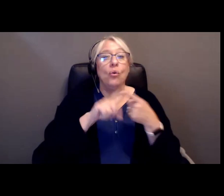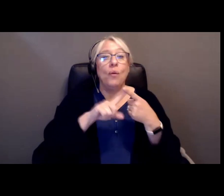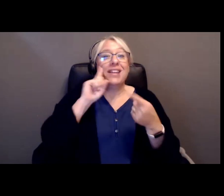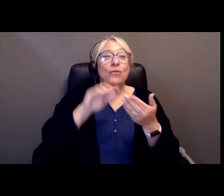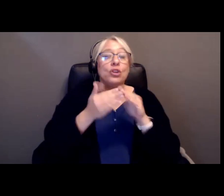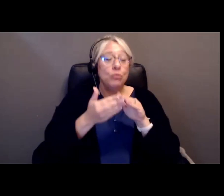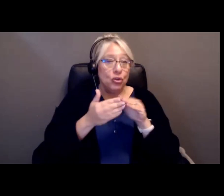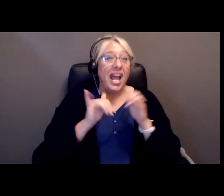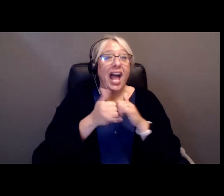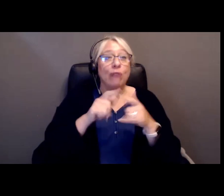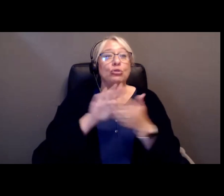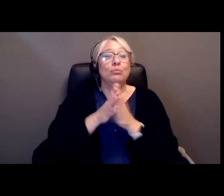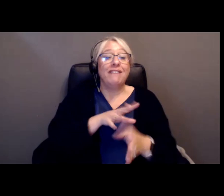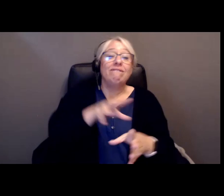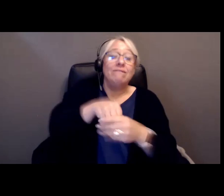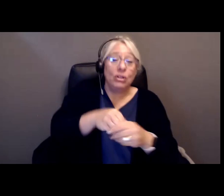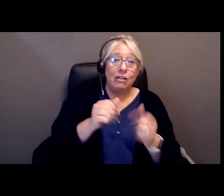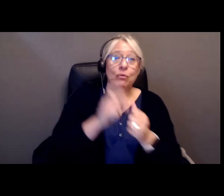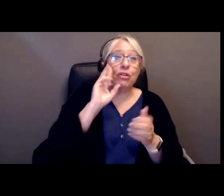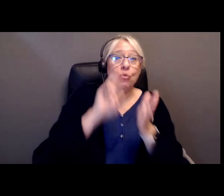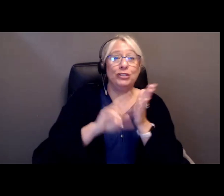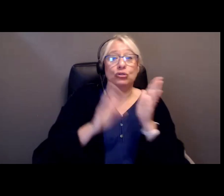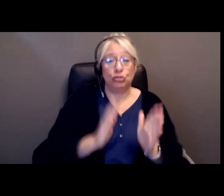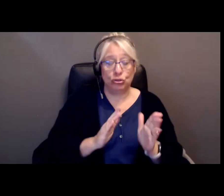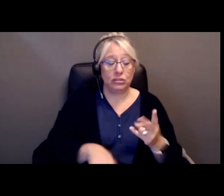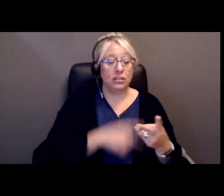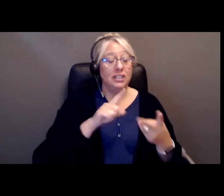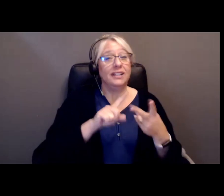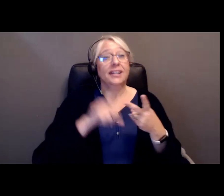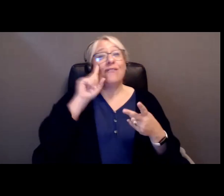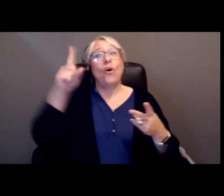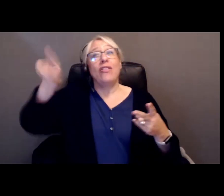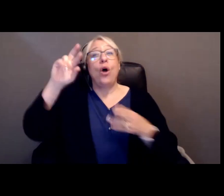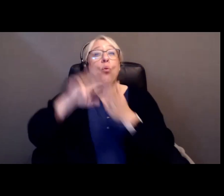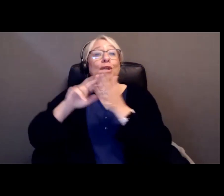to be involved with researchers, and the other is for researchers on how to involve community. So I